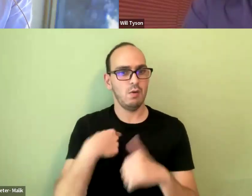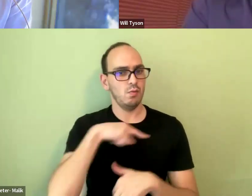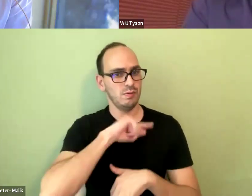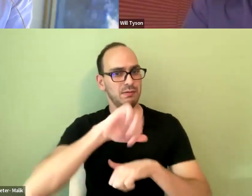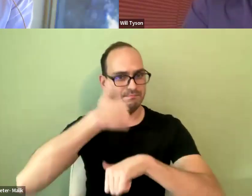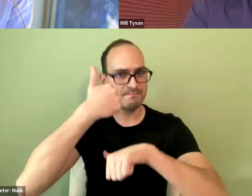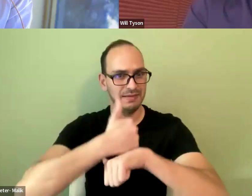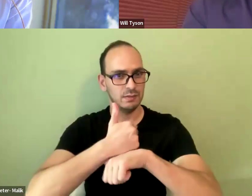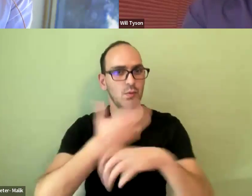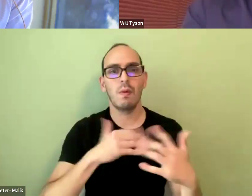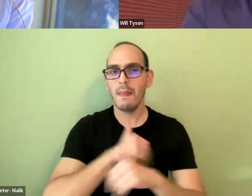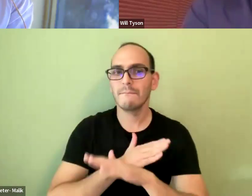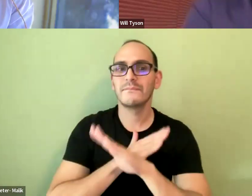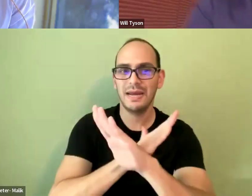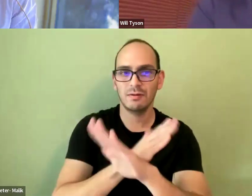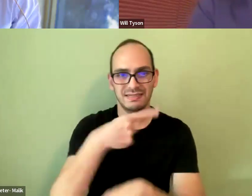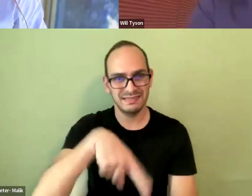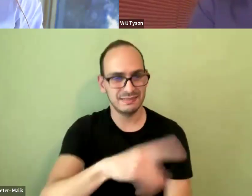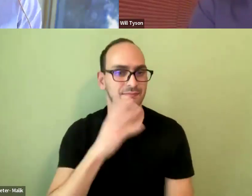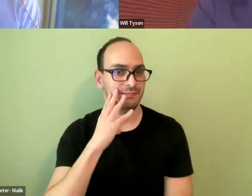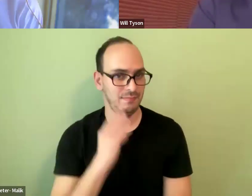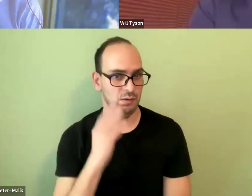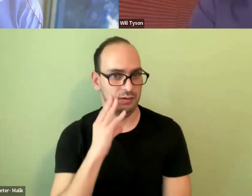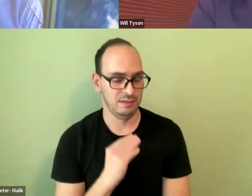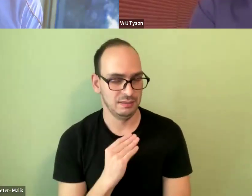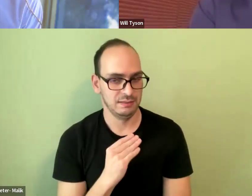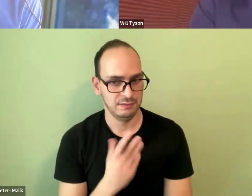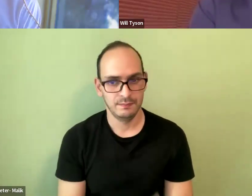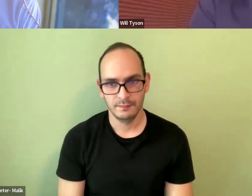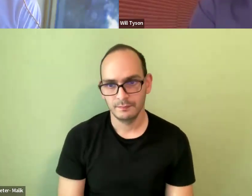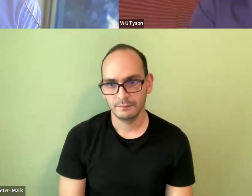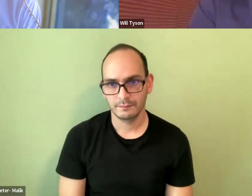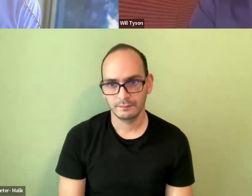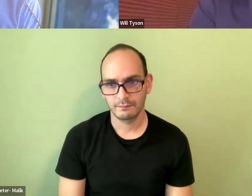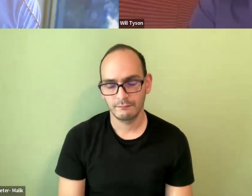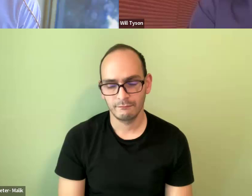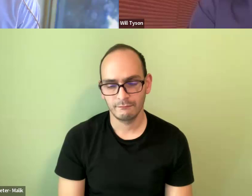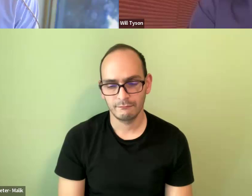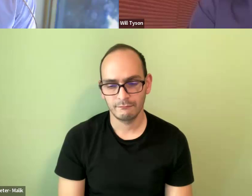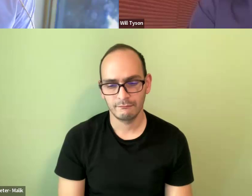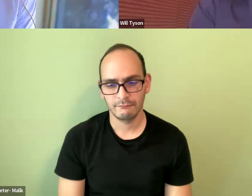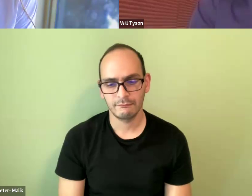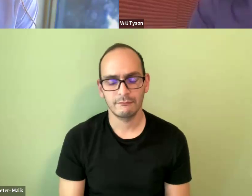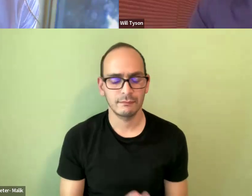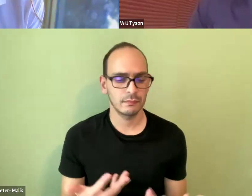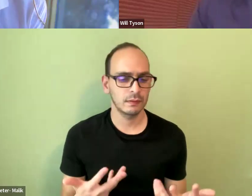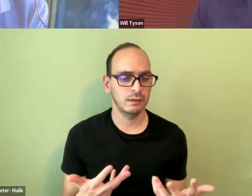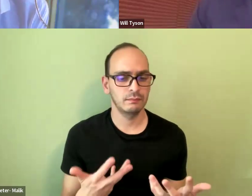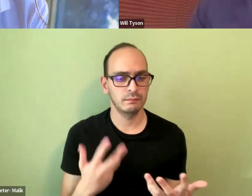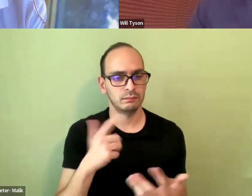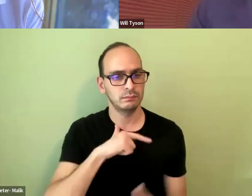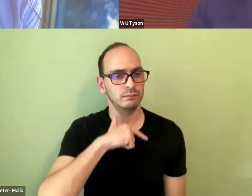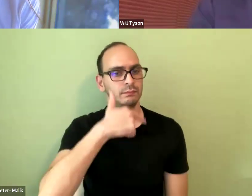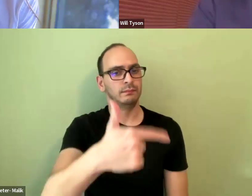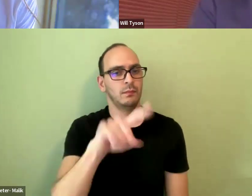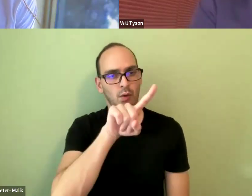What are the barriers our students experience. To you now Will,